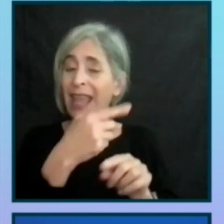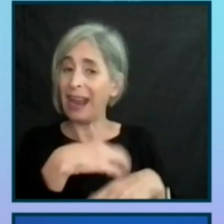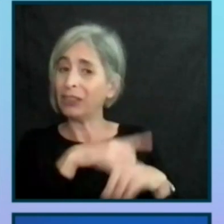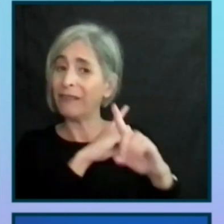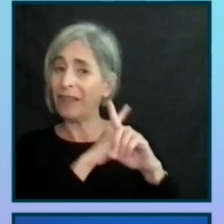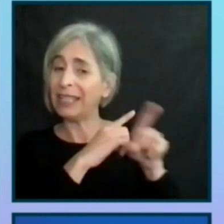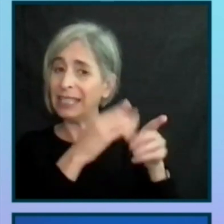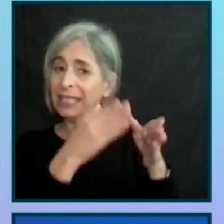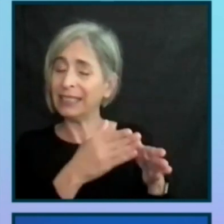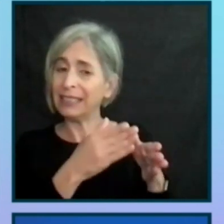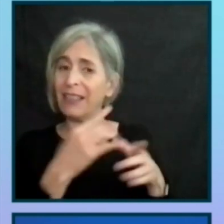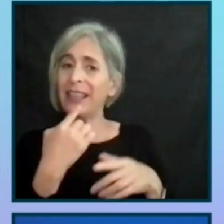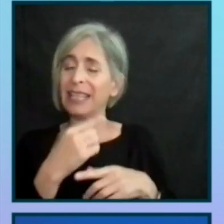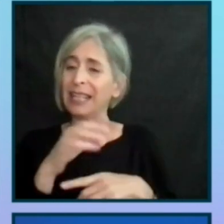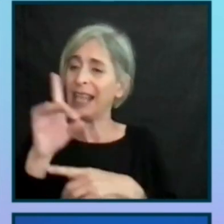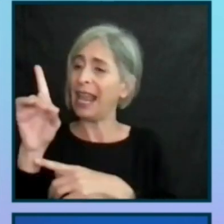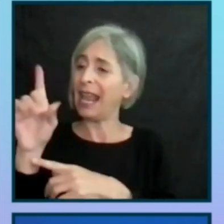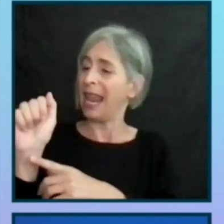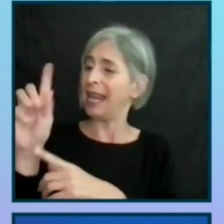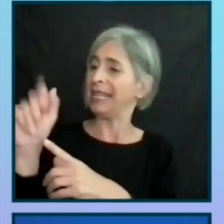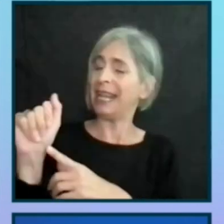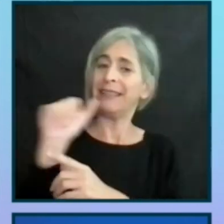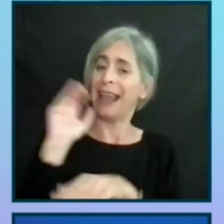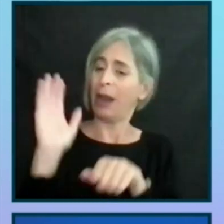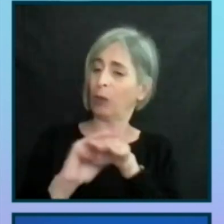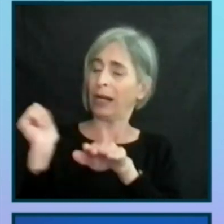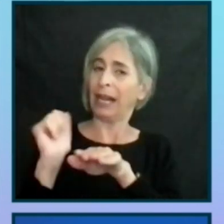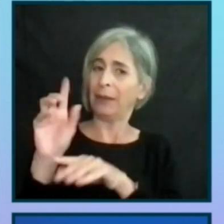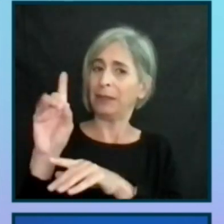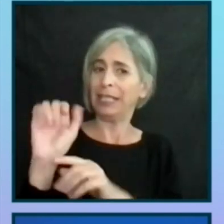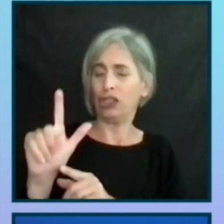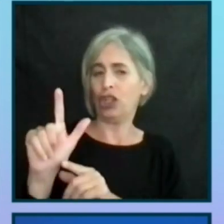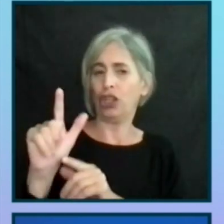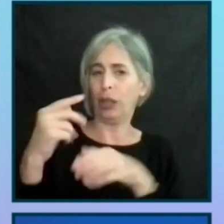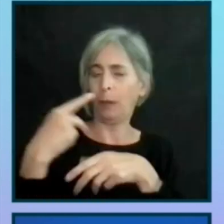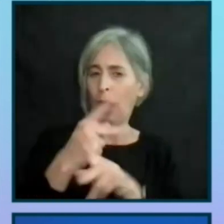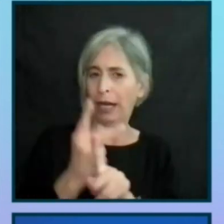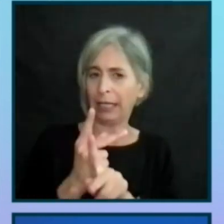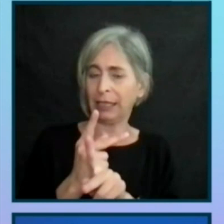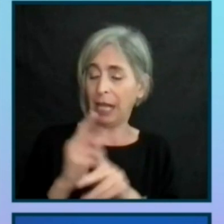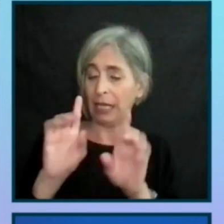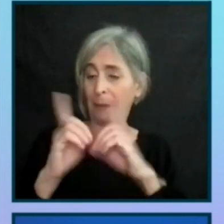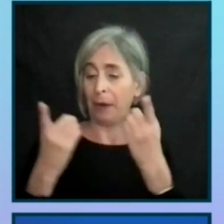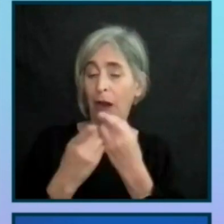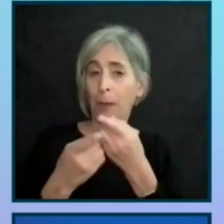that the ADA does not call out digital products, and the Department of Justice has not provided guidance